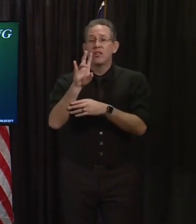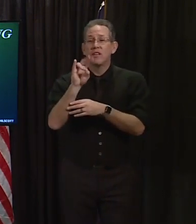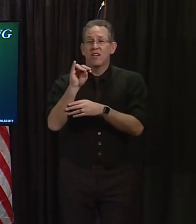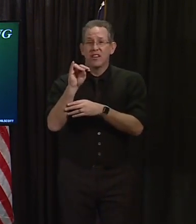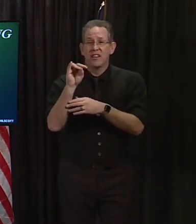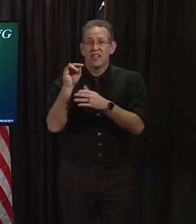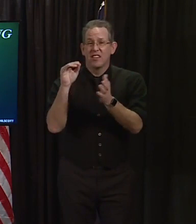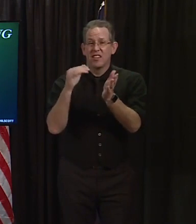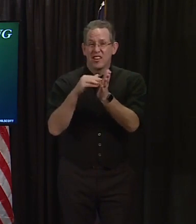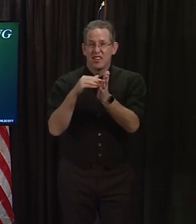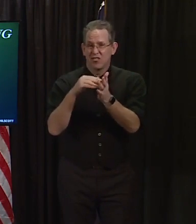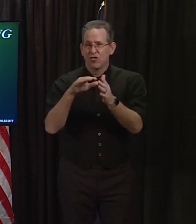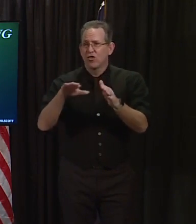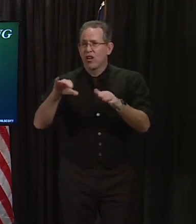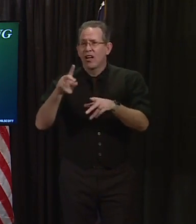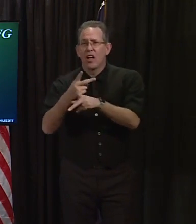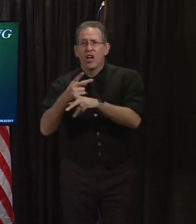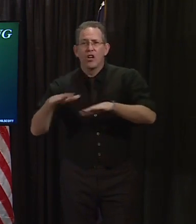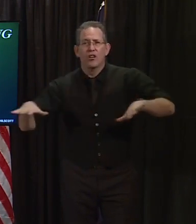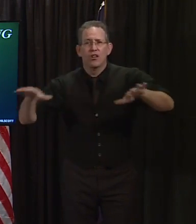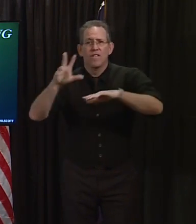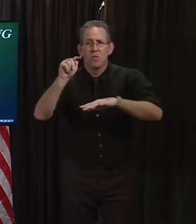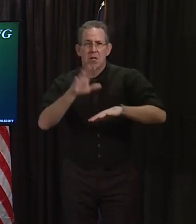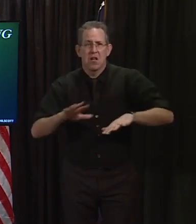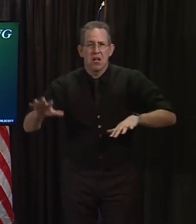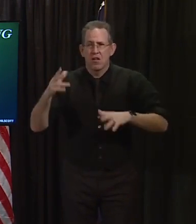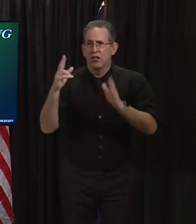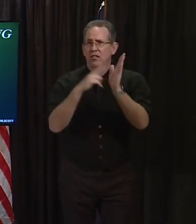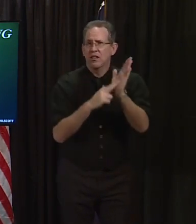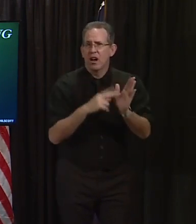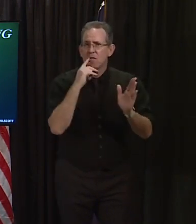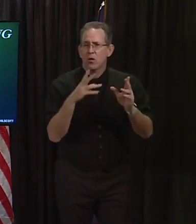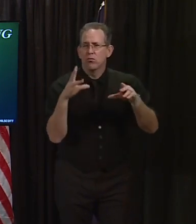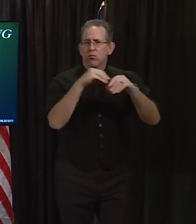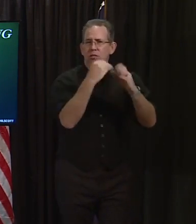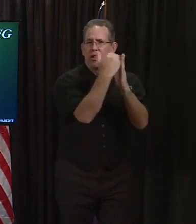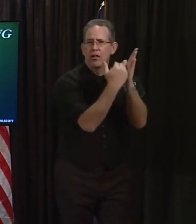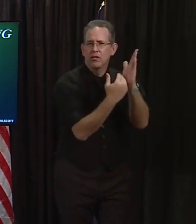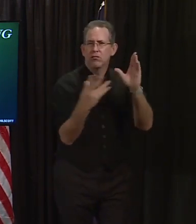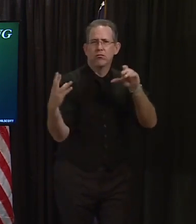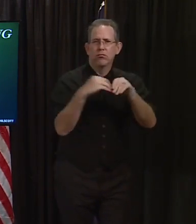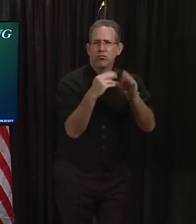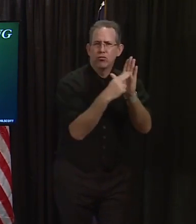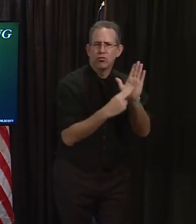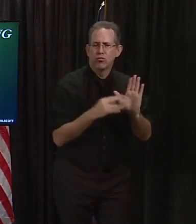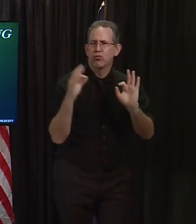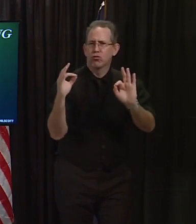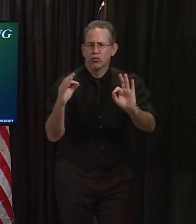program to participate in test for tots. Childcare programs can register online